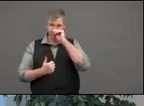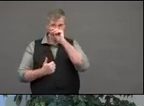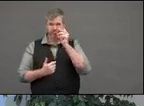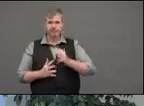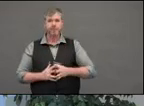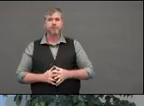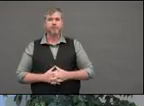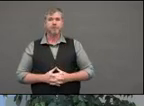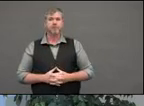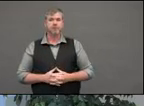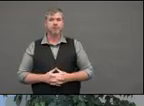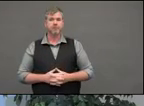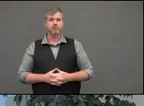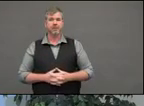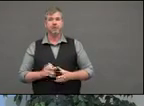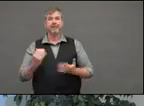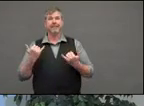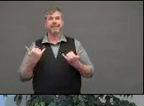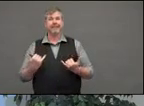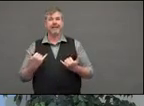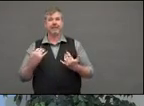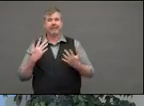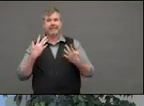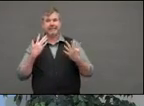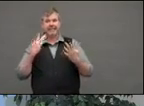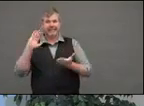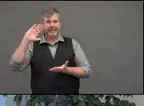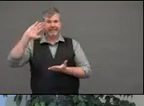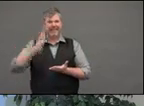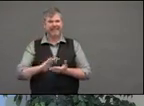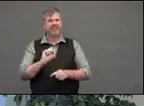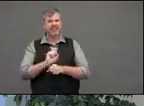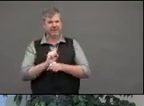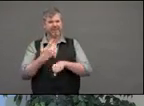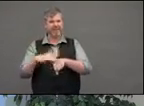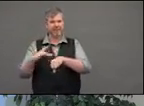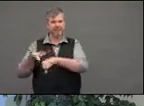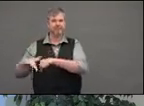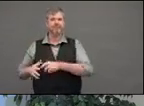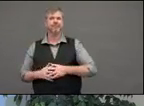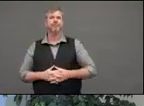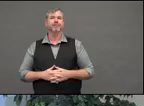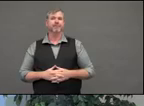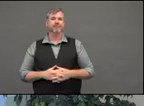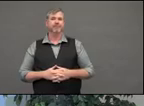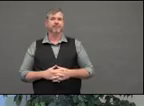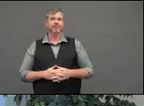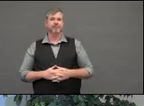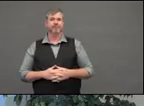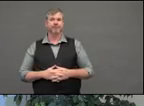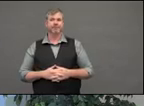jobs to some of your friends right now and kind of how they're feeling and you know what what your advice is to